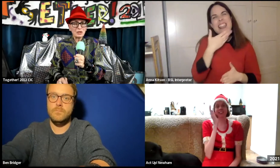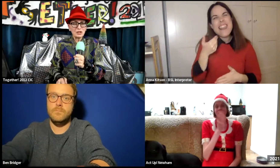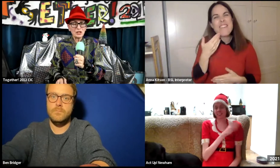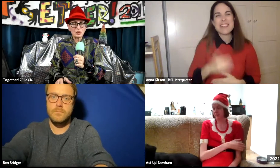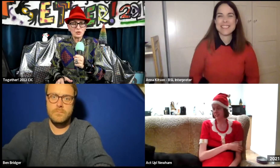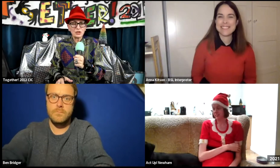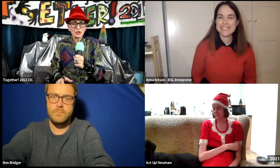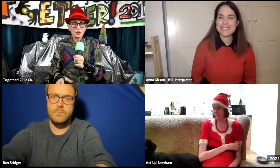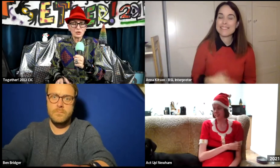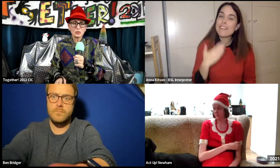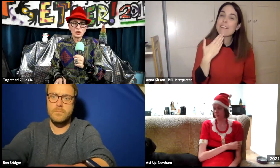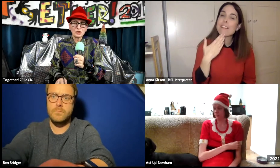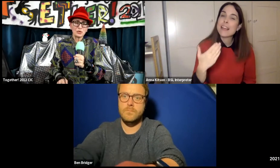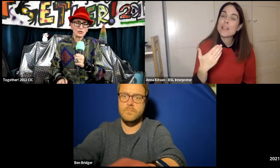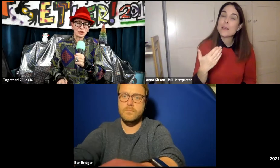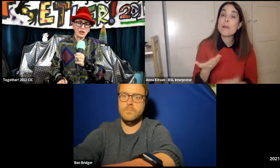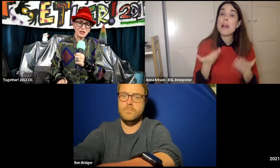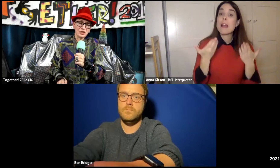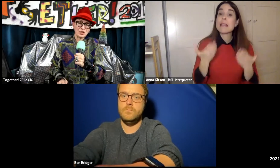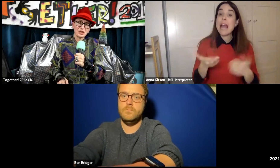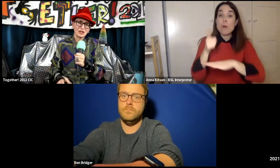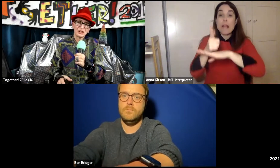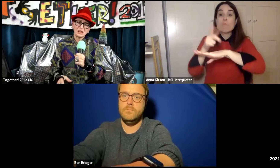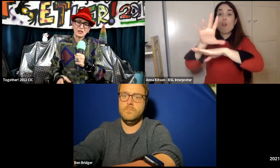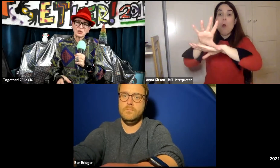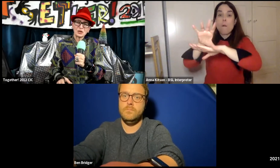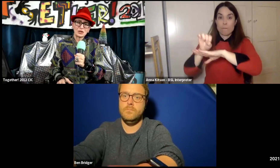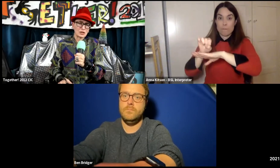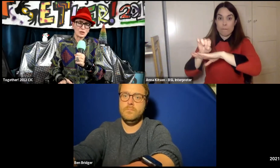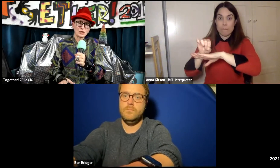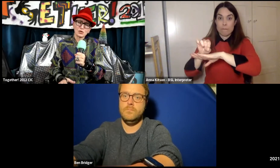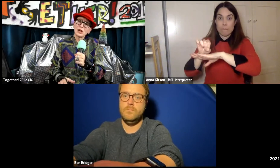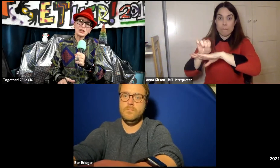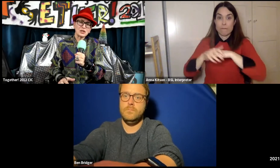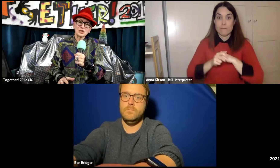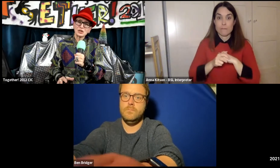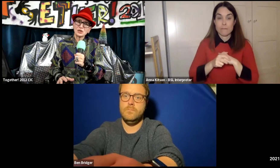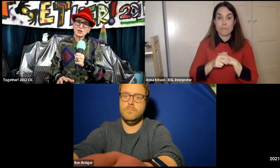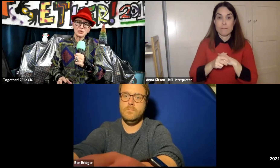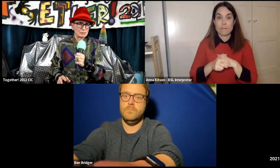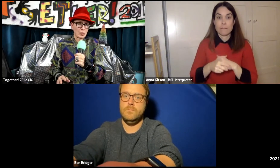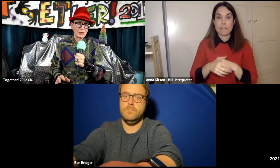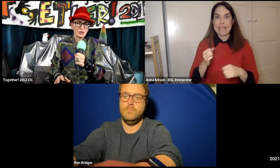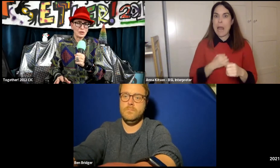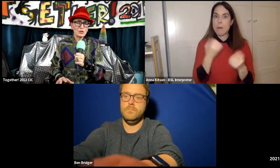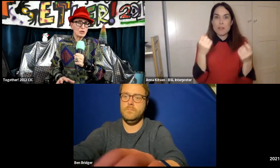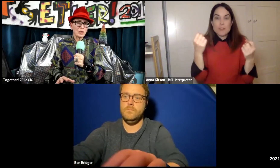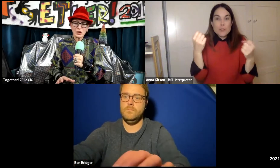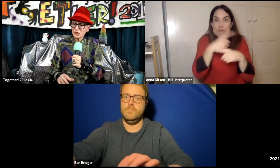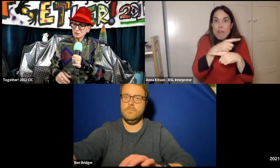Emily now will switch you off again in our strange kind of Zoomy way.